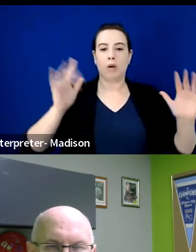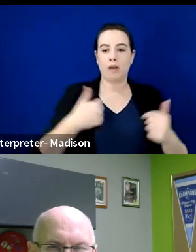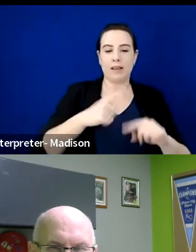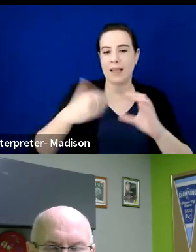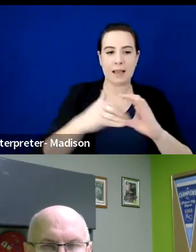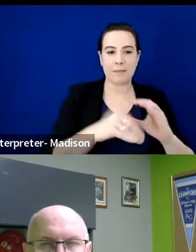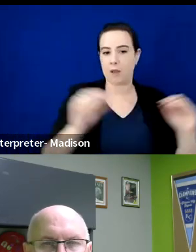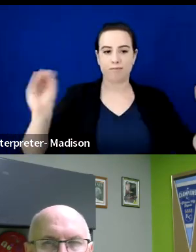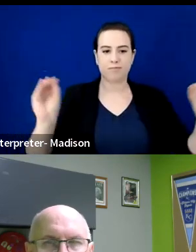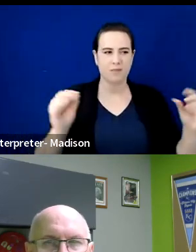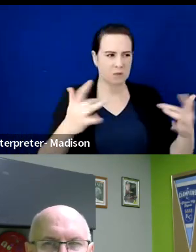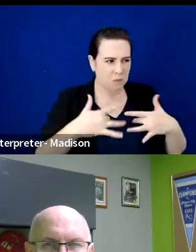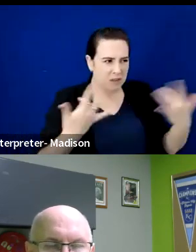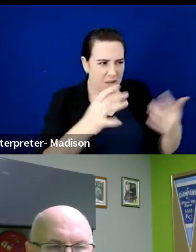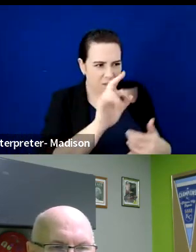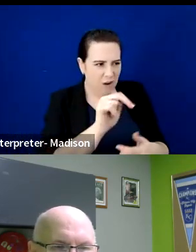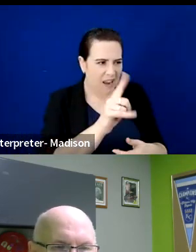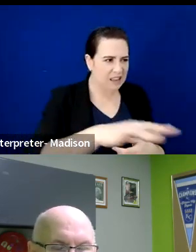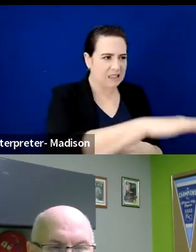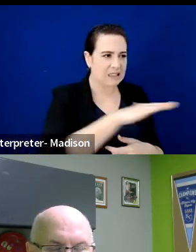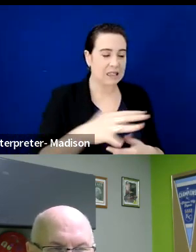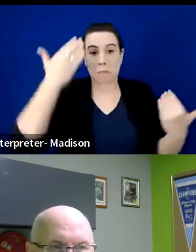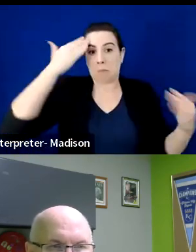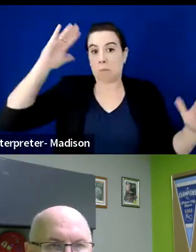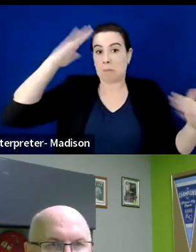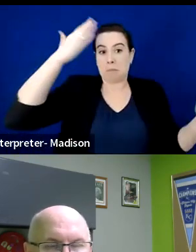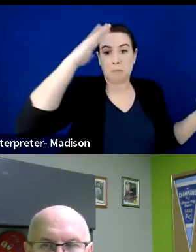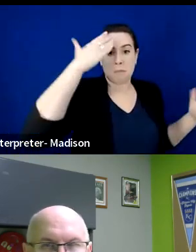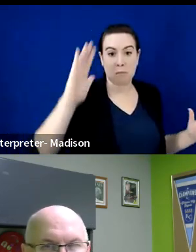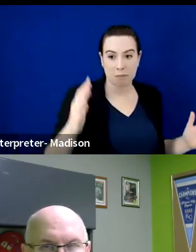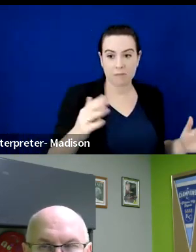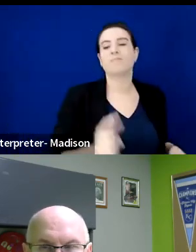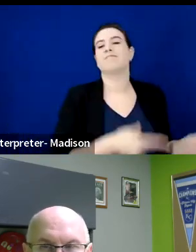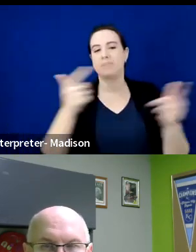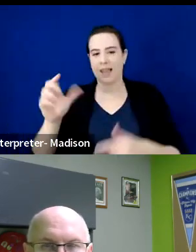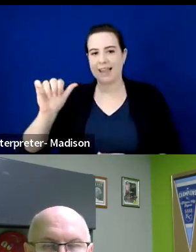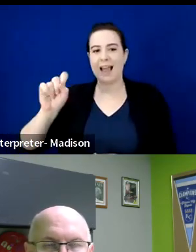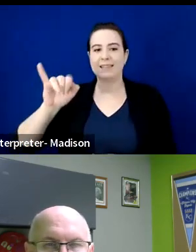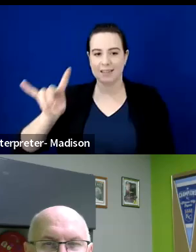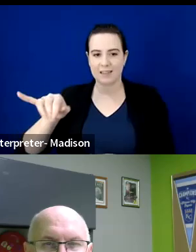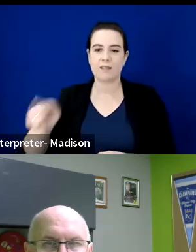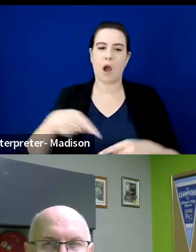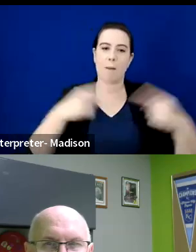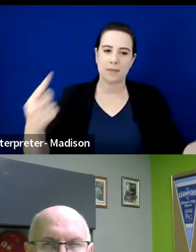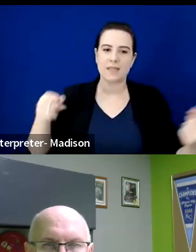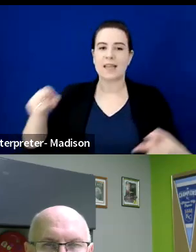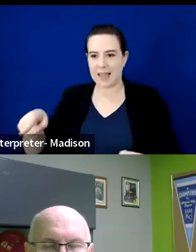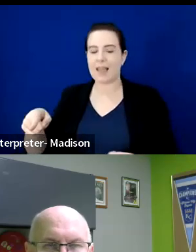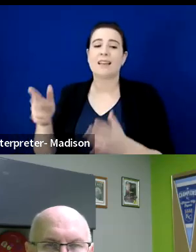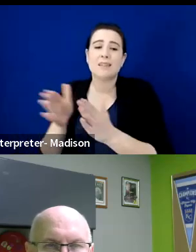You know, when people were starting to get COVID and calling to get the information and do the mapping to where people were in contact with, about the third day after it was declared a pandemic, they quit answering the phone. Wouldn't answer e-mails, phones. It was really hard to find out what was going on in Franklin County.